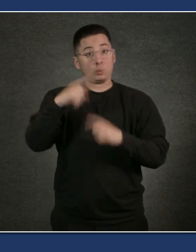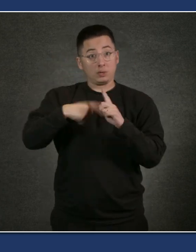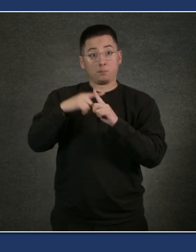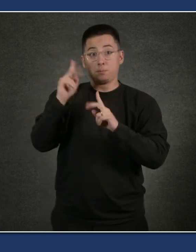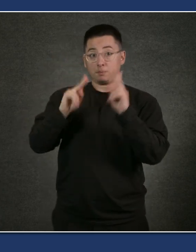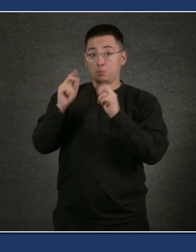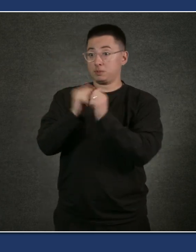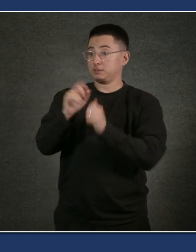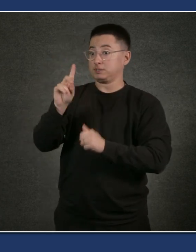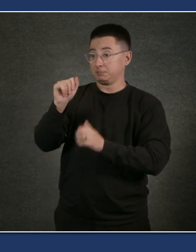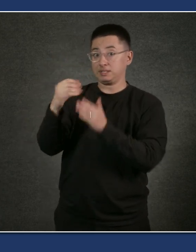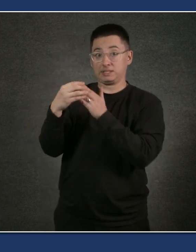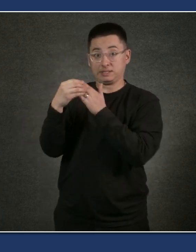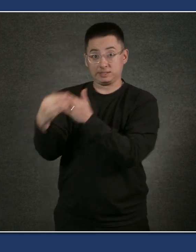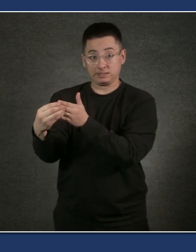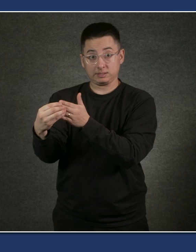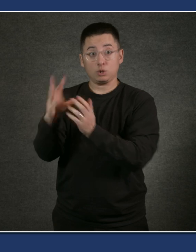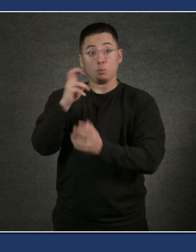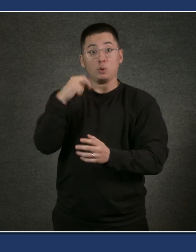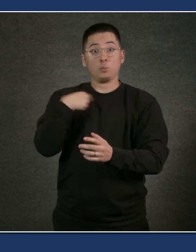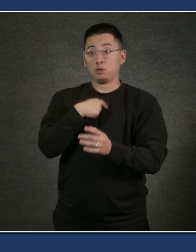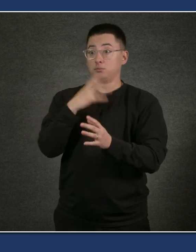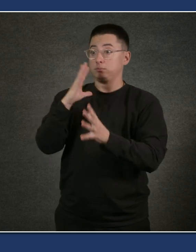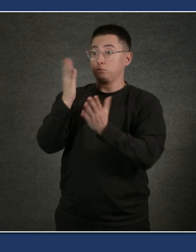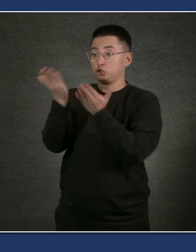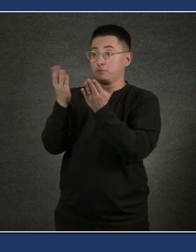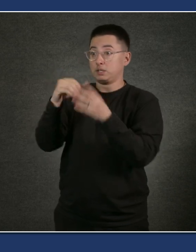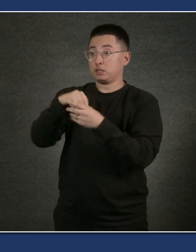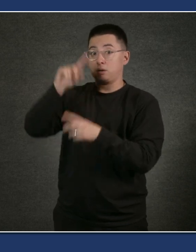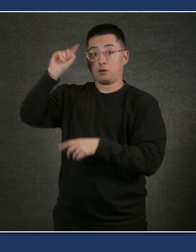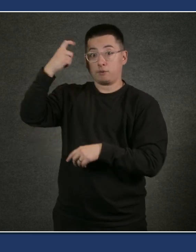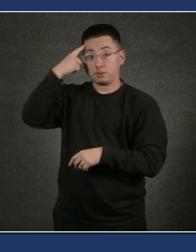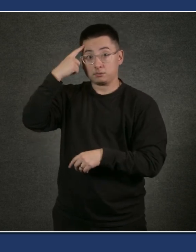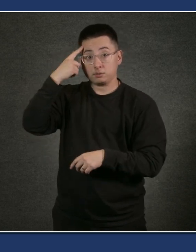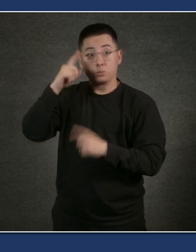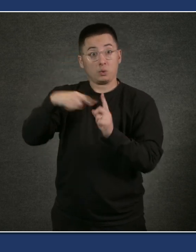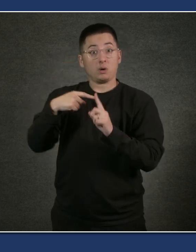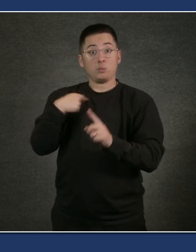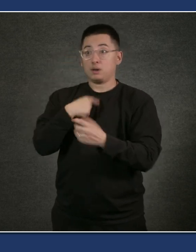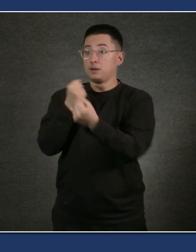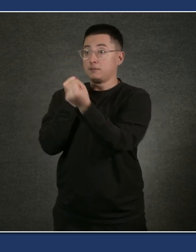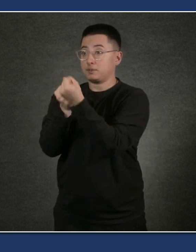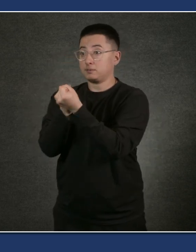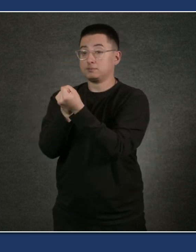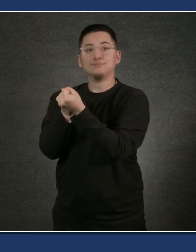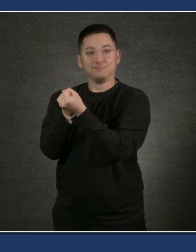lead, when we serve in government, when we advocate, we change the conversation.